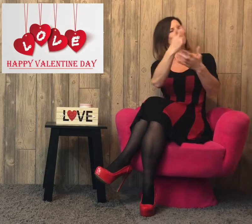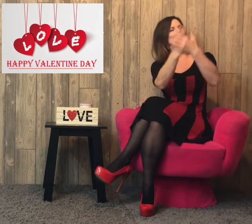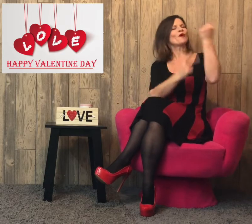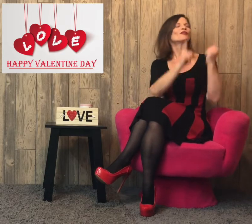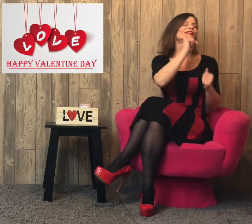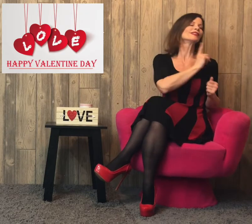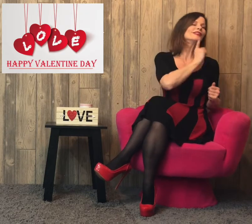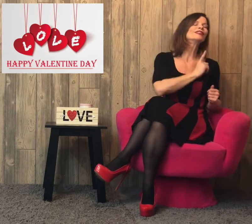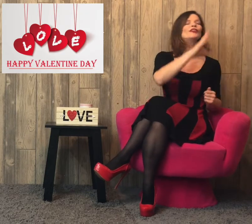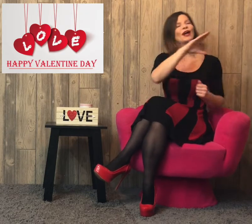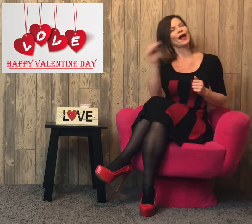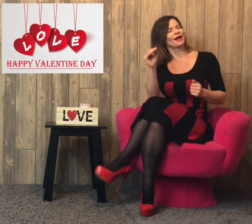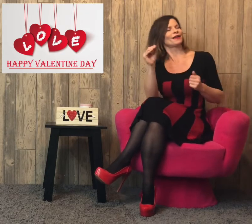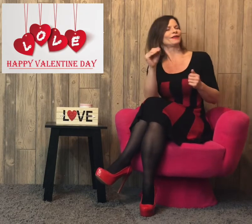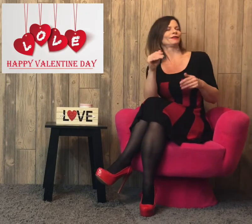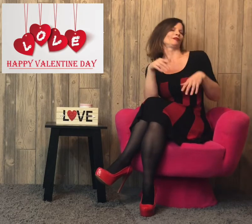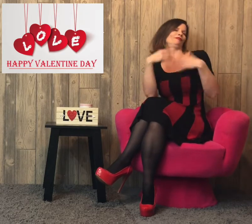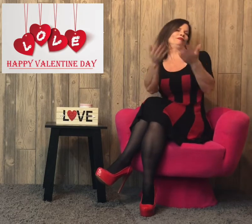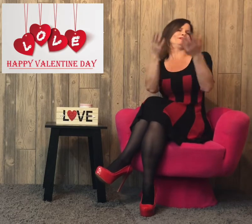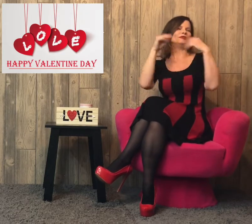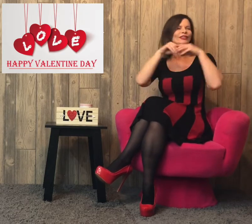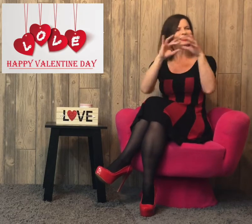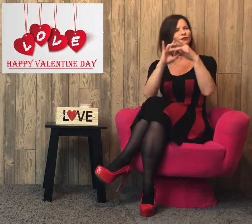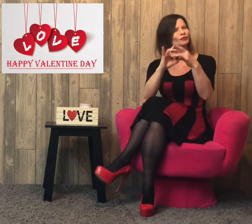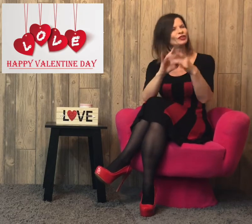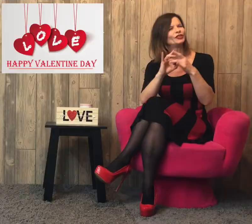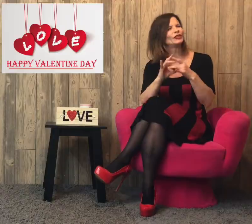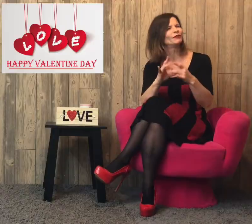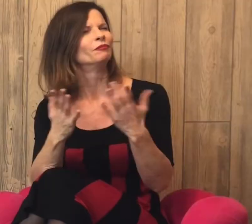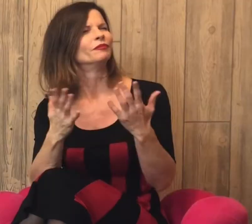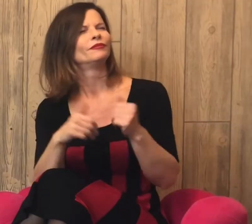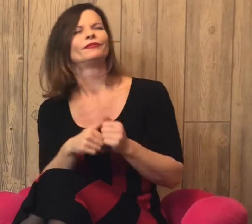I think Valentine's Day applies to both single people and those in relationships.